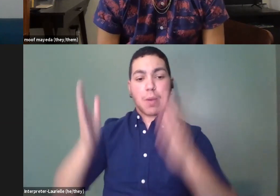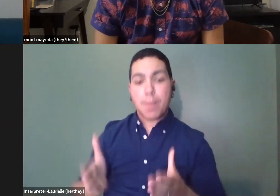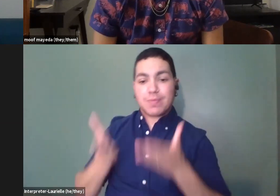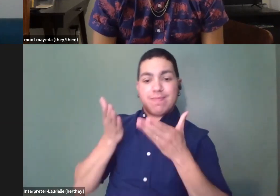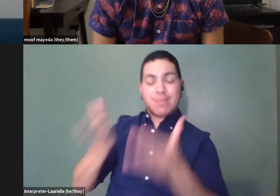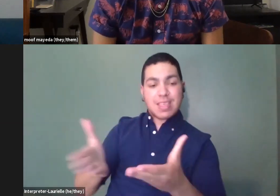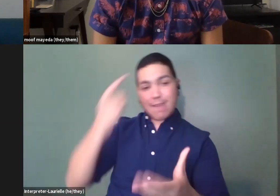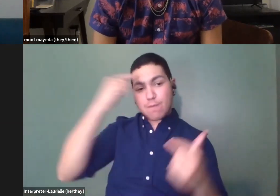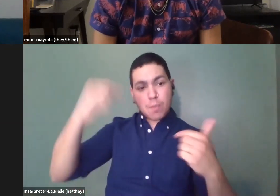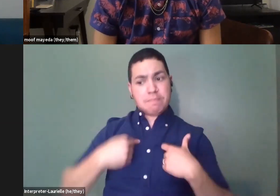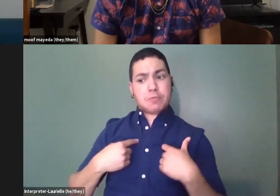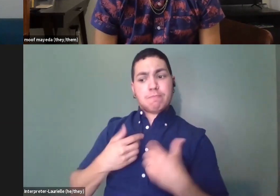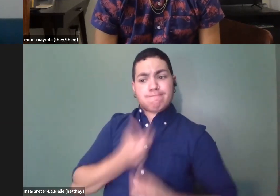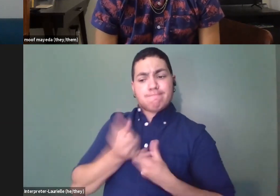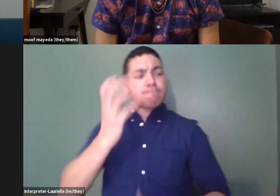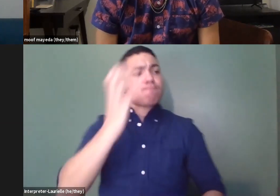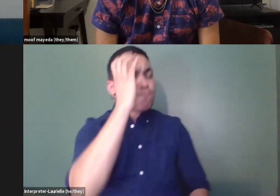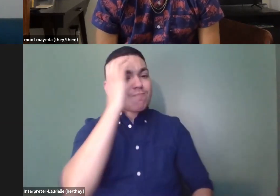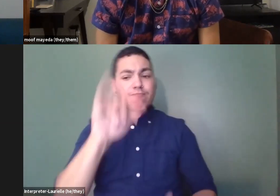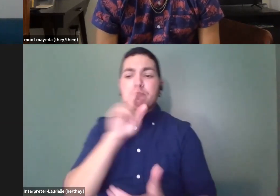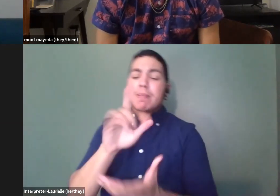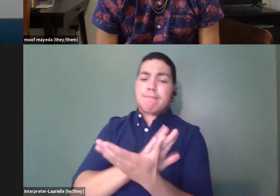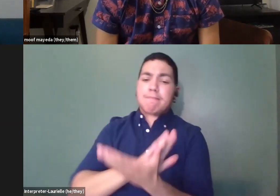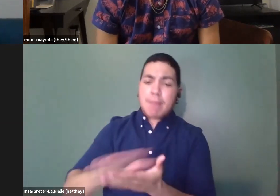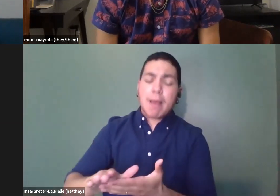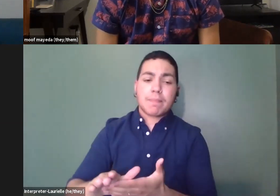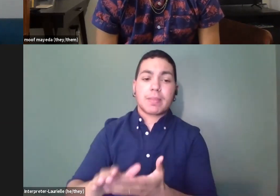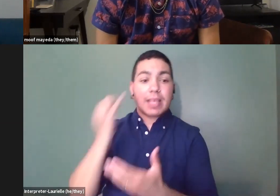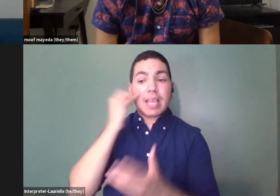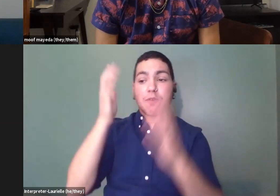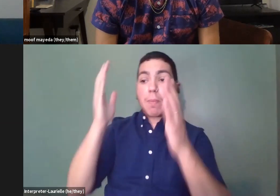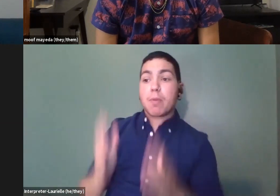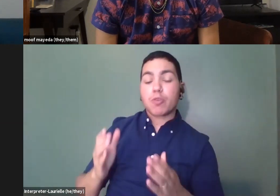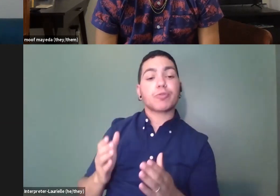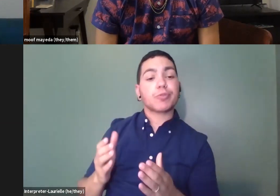So if you can use it as a nickname, maybe, just making